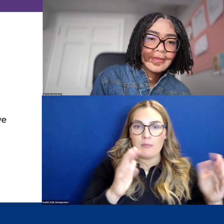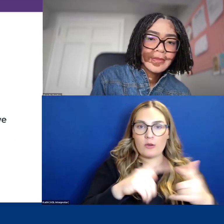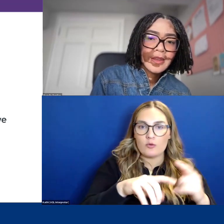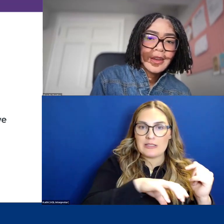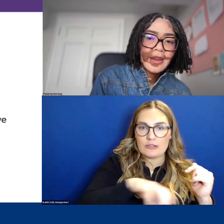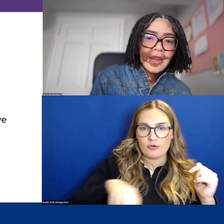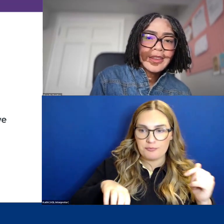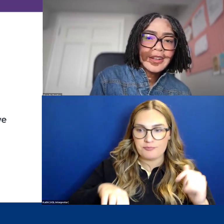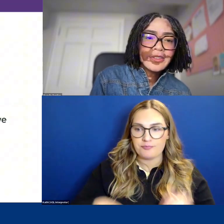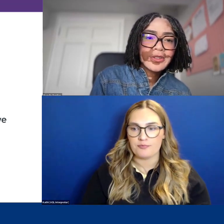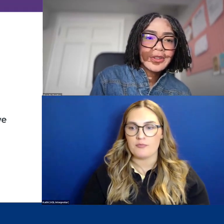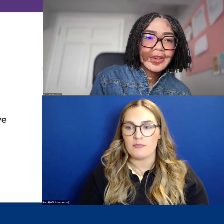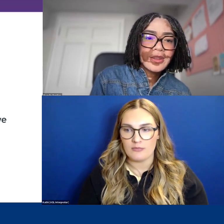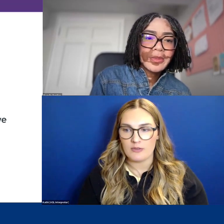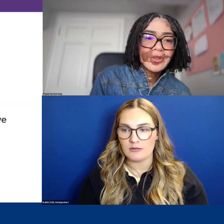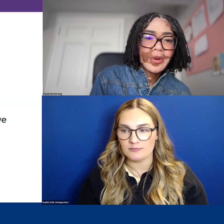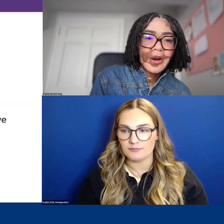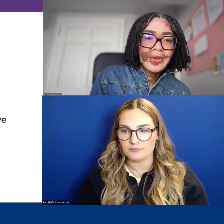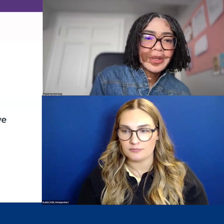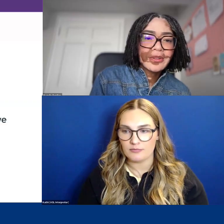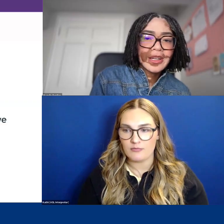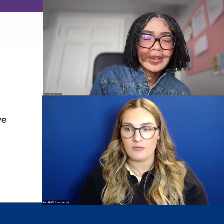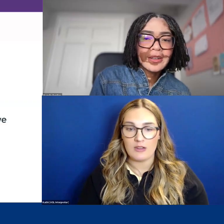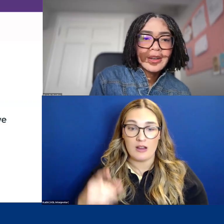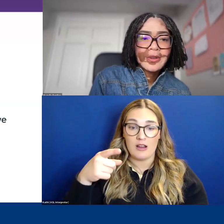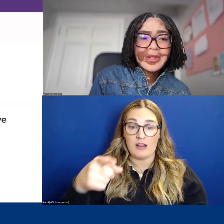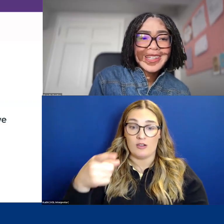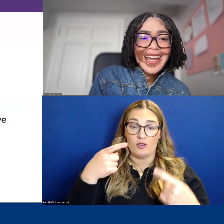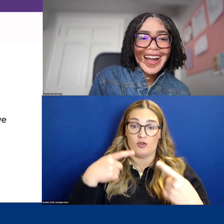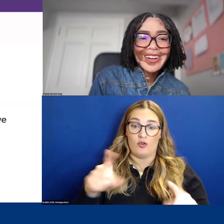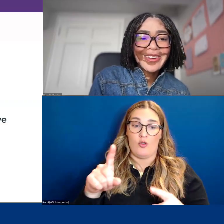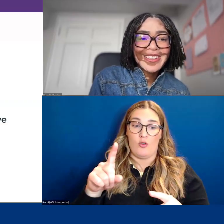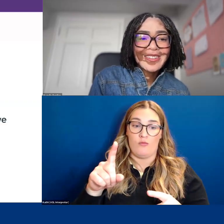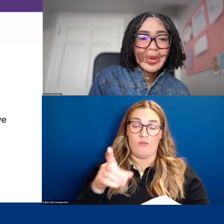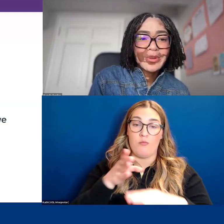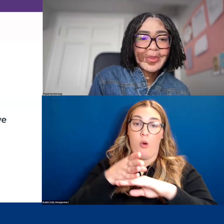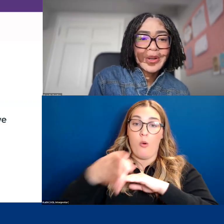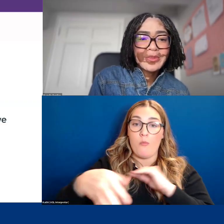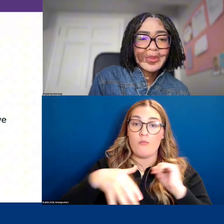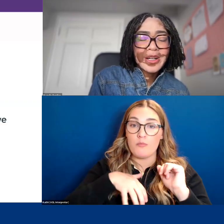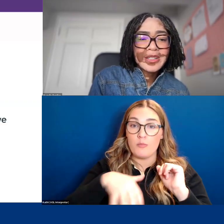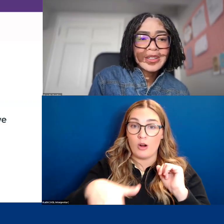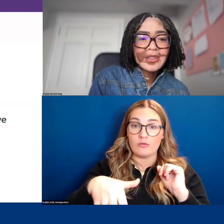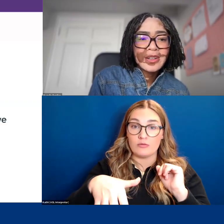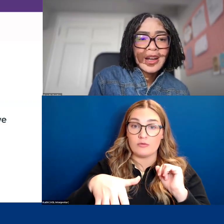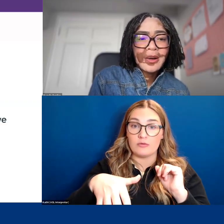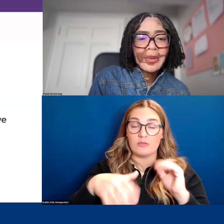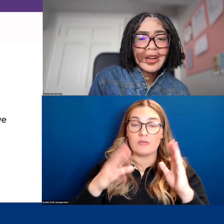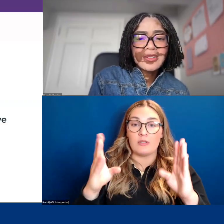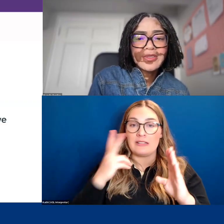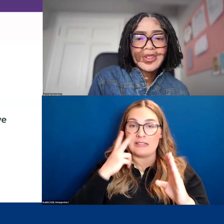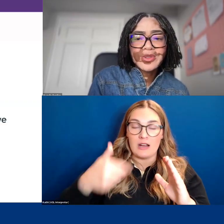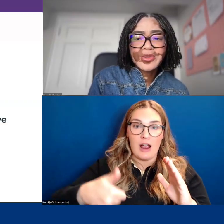And then during the postpartum period, we see higher rates of postpartum depression among individuals